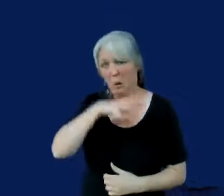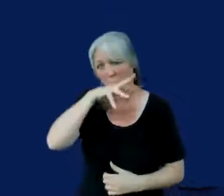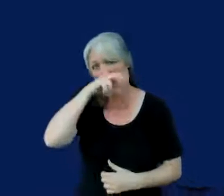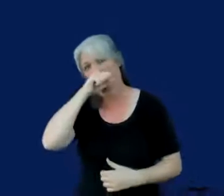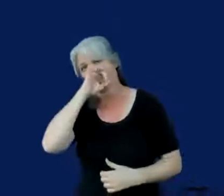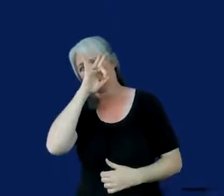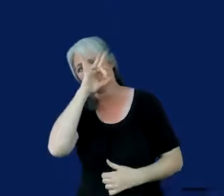Bad.